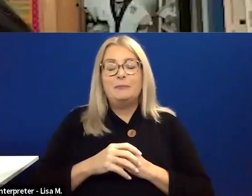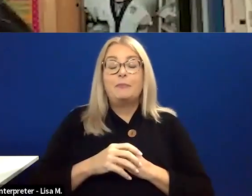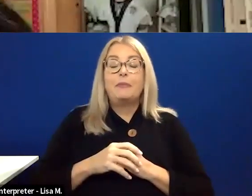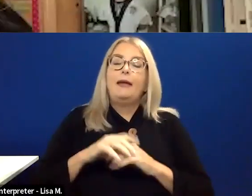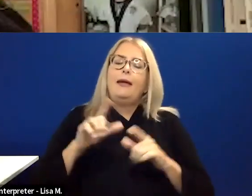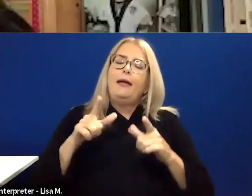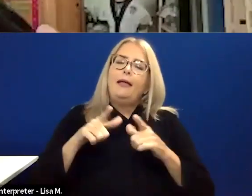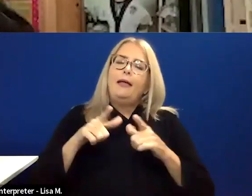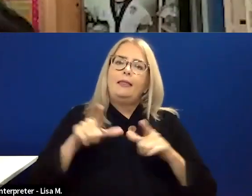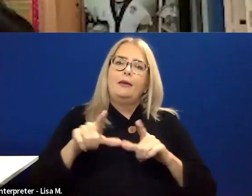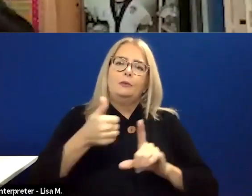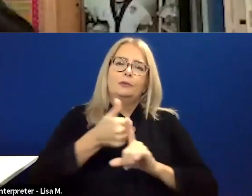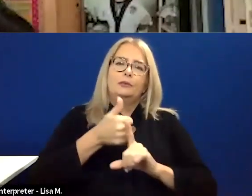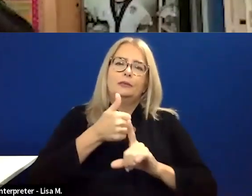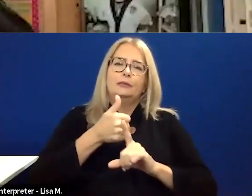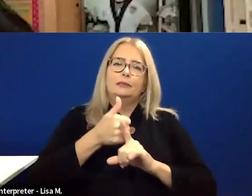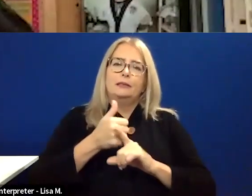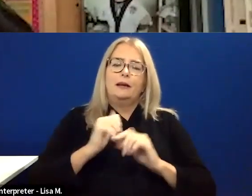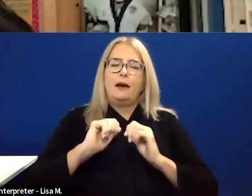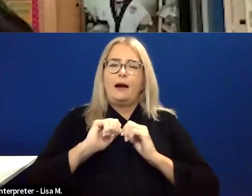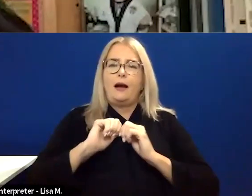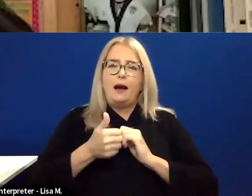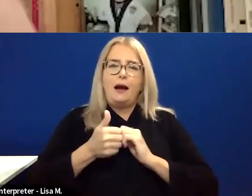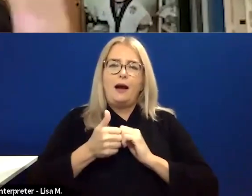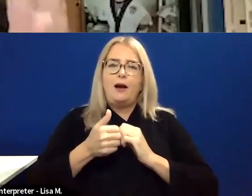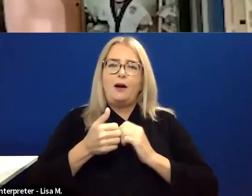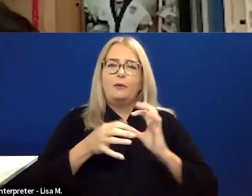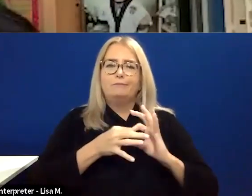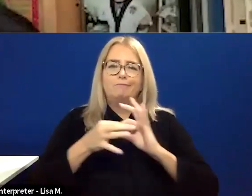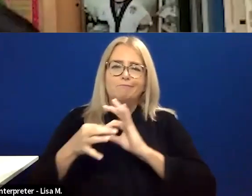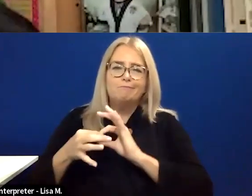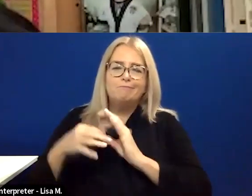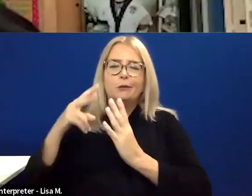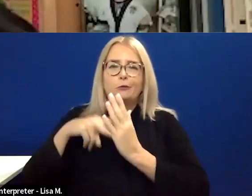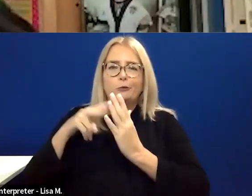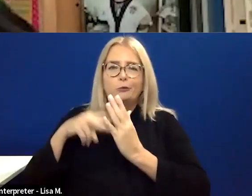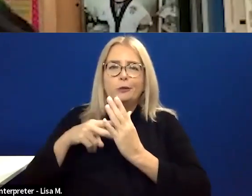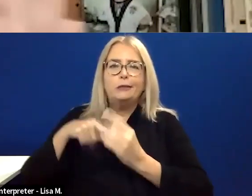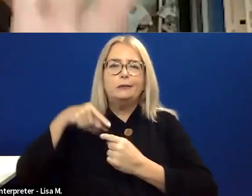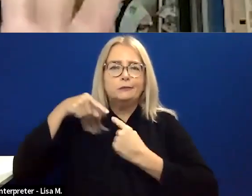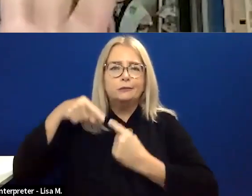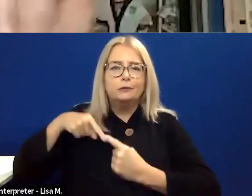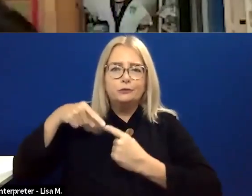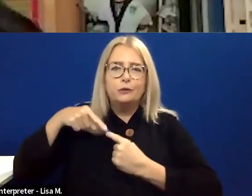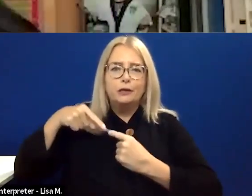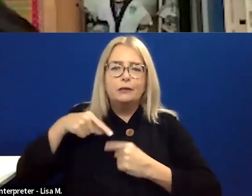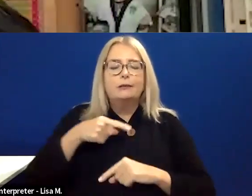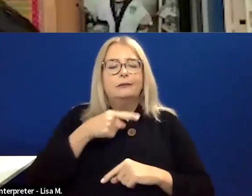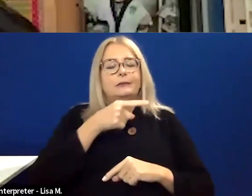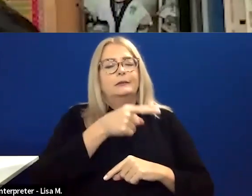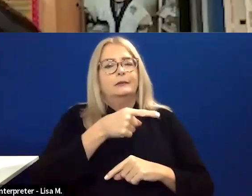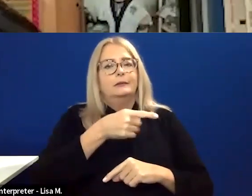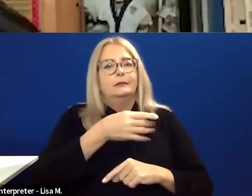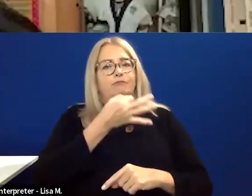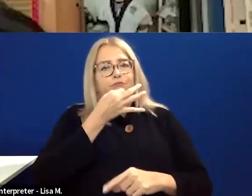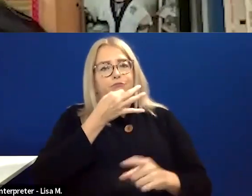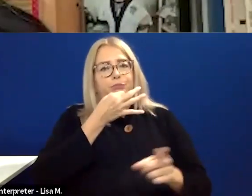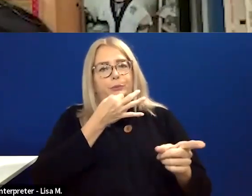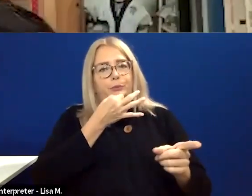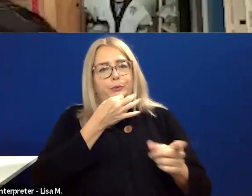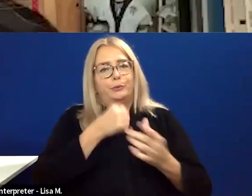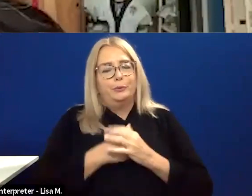language is underlies reading difficulties he's a giant and legendary so I almost I almost you know